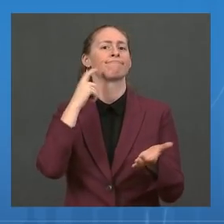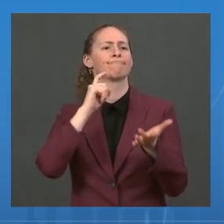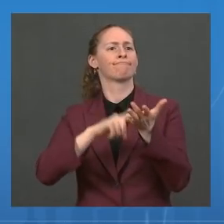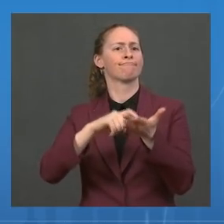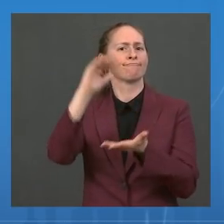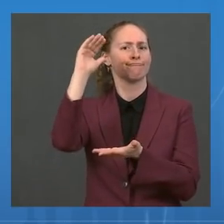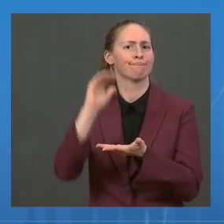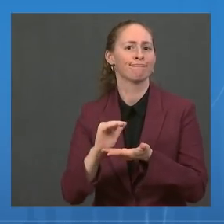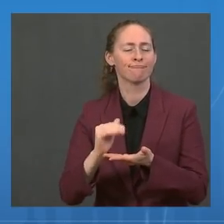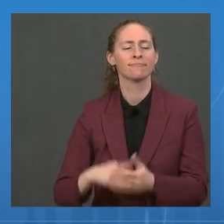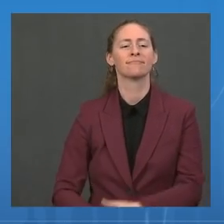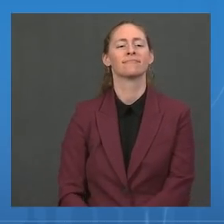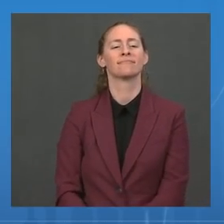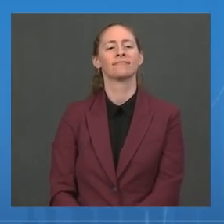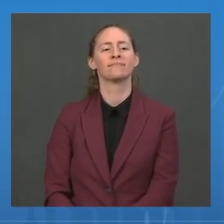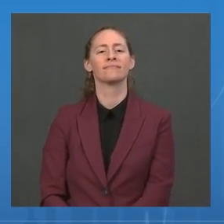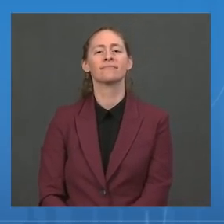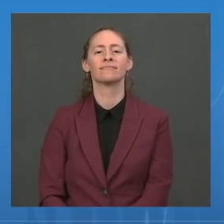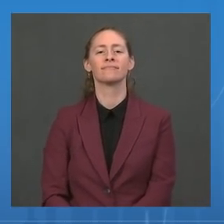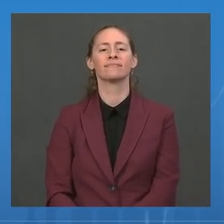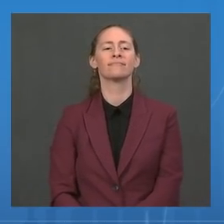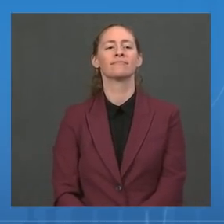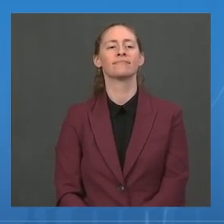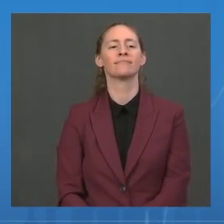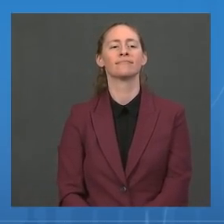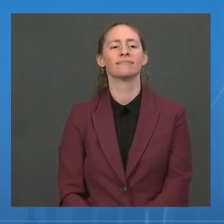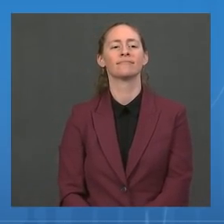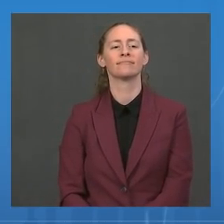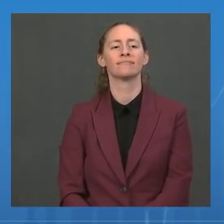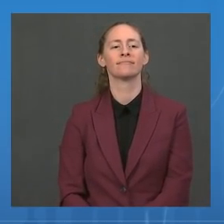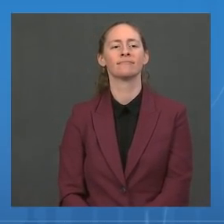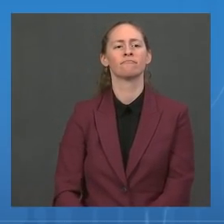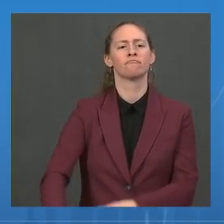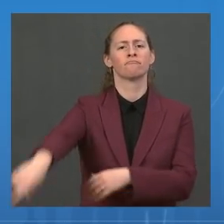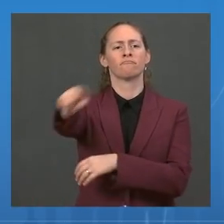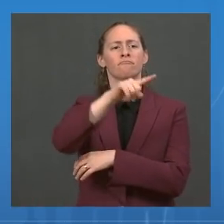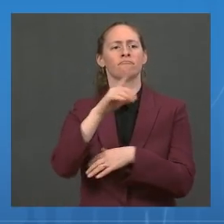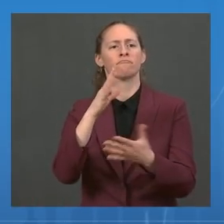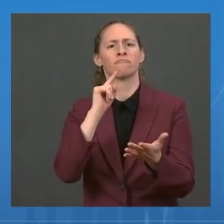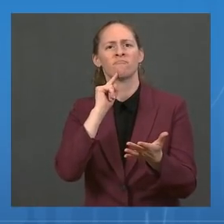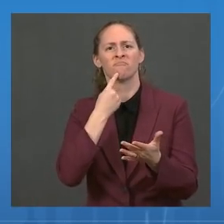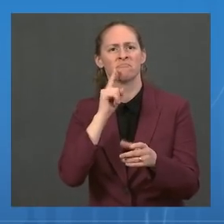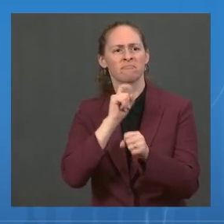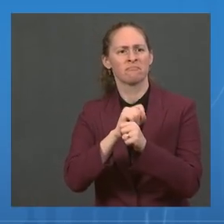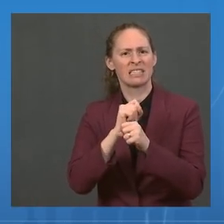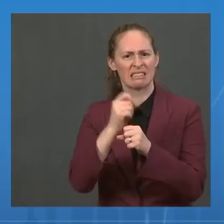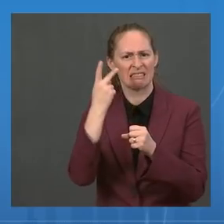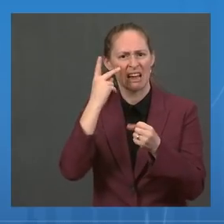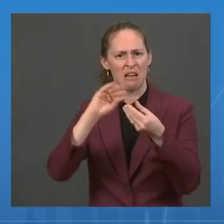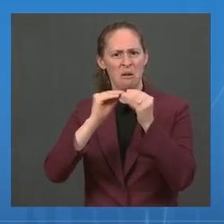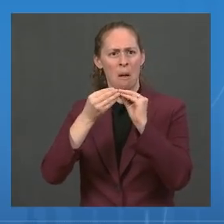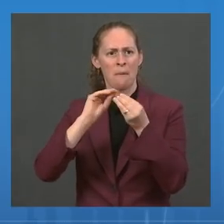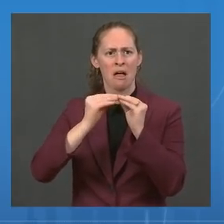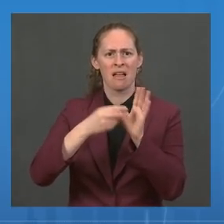This is active, severe COVID-19 cases by vaccination status in individuals